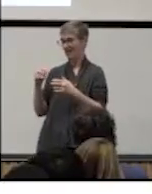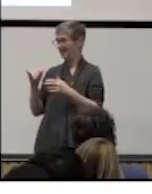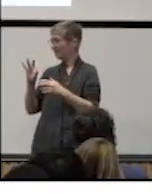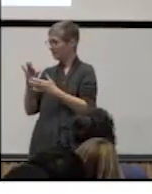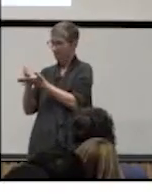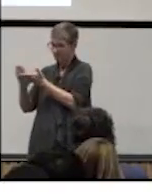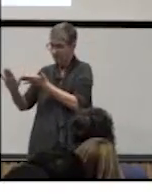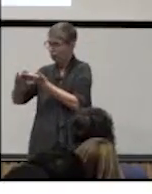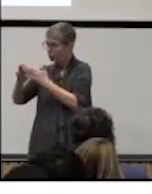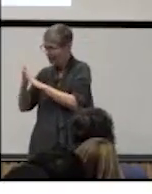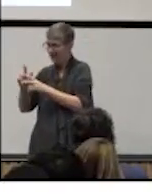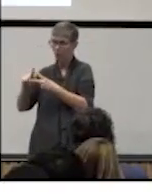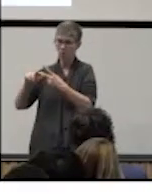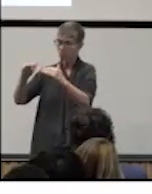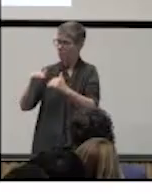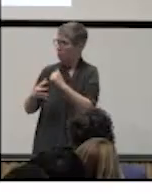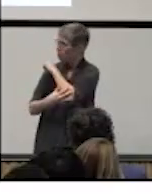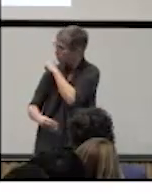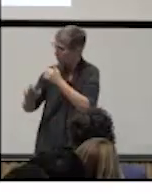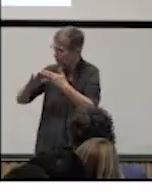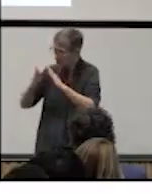and reduce socioeconomic status fare worse